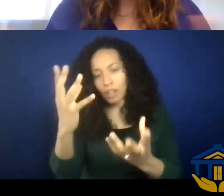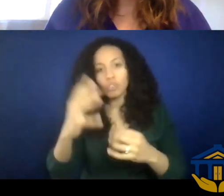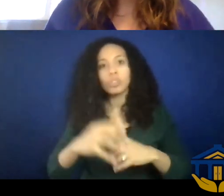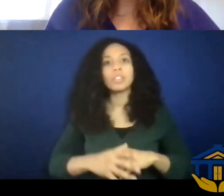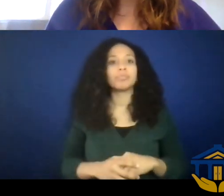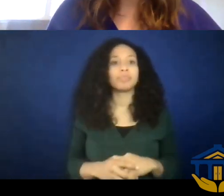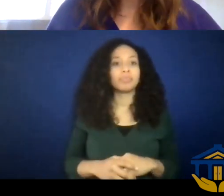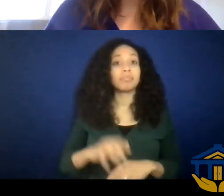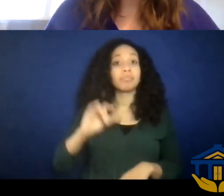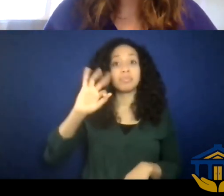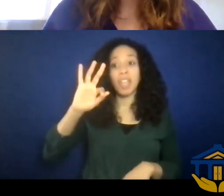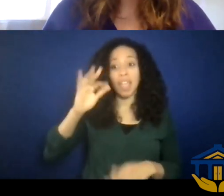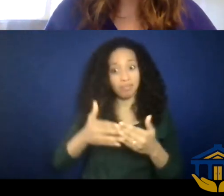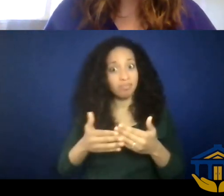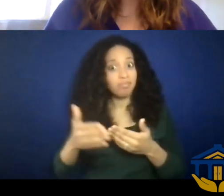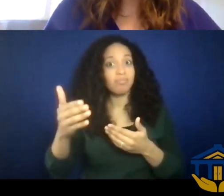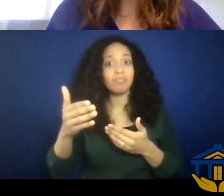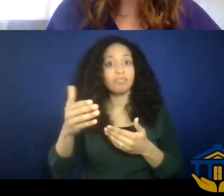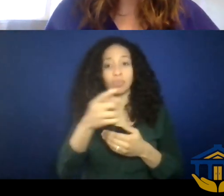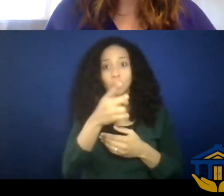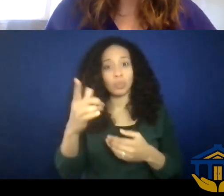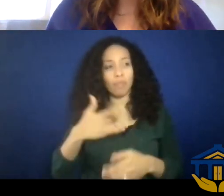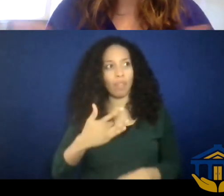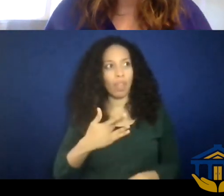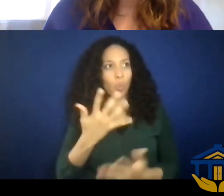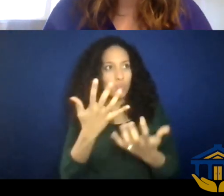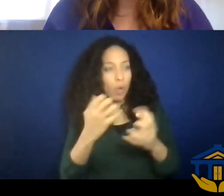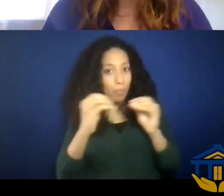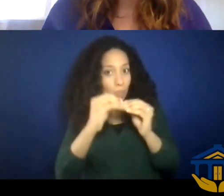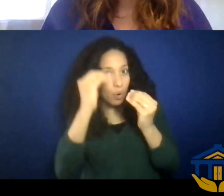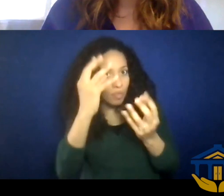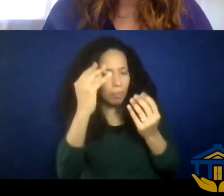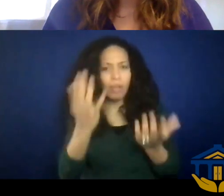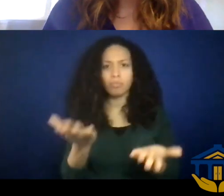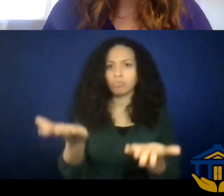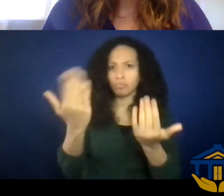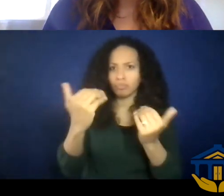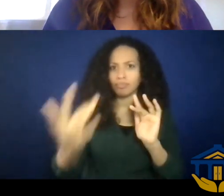families feel that they would like some more information, they can feel free to reach out to us